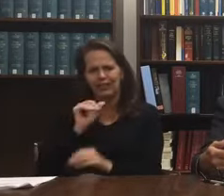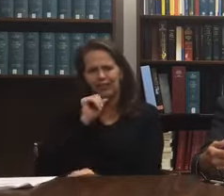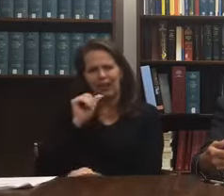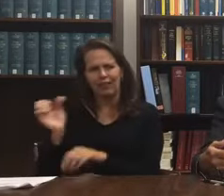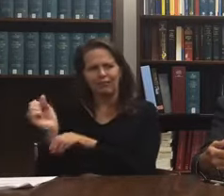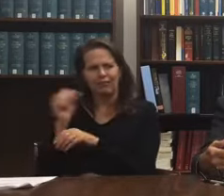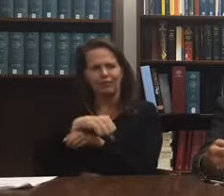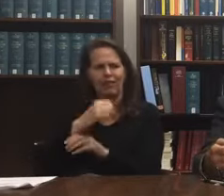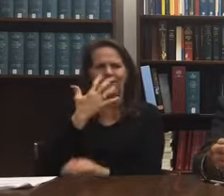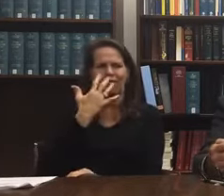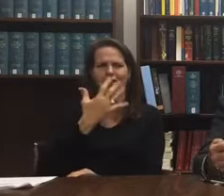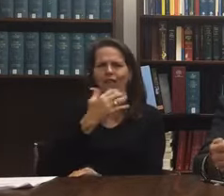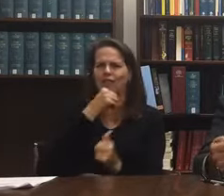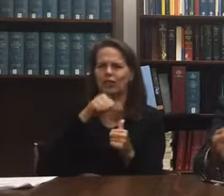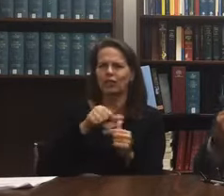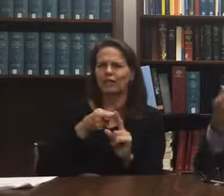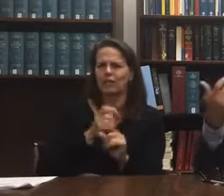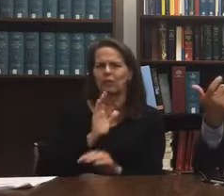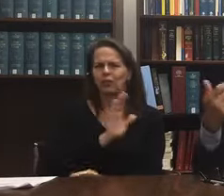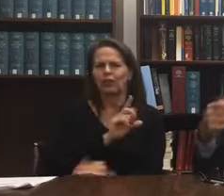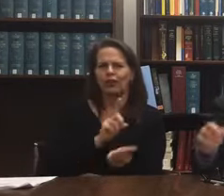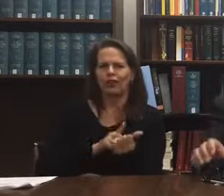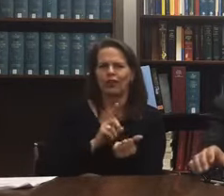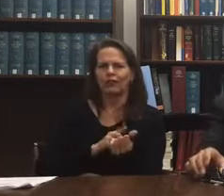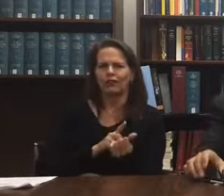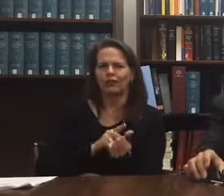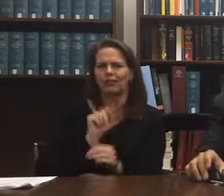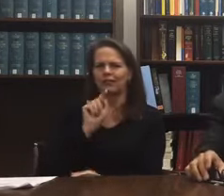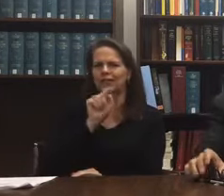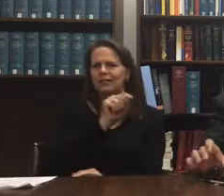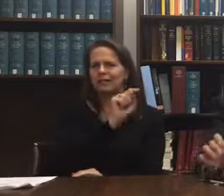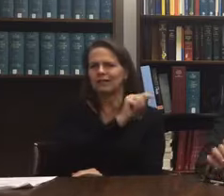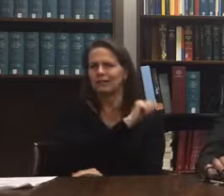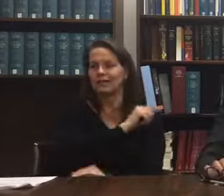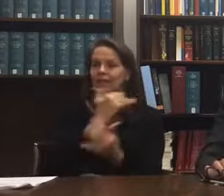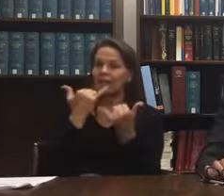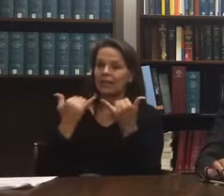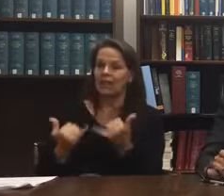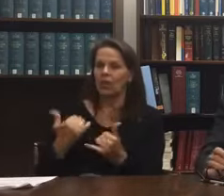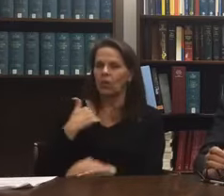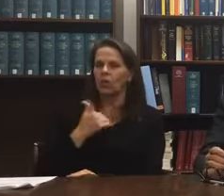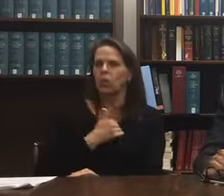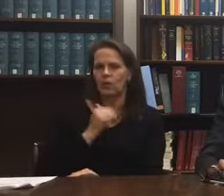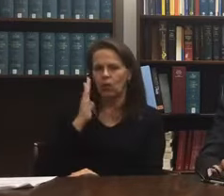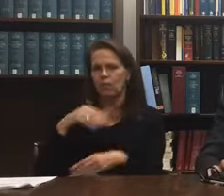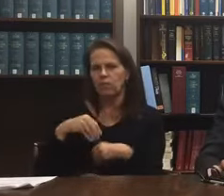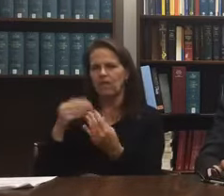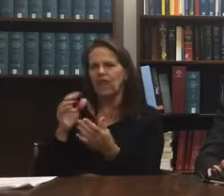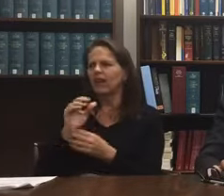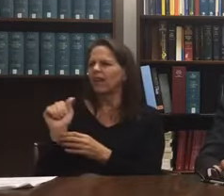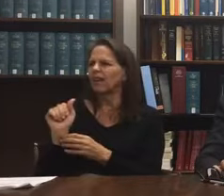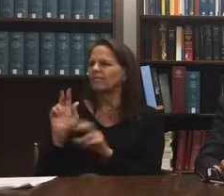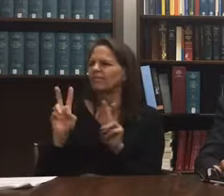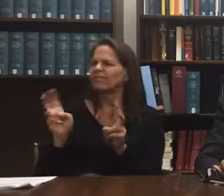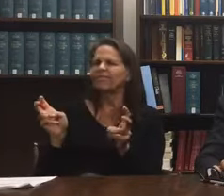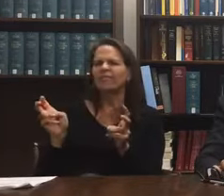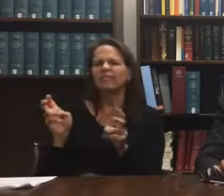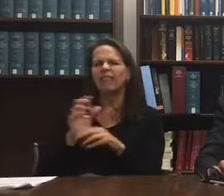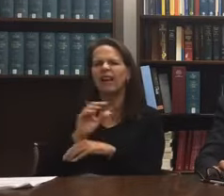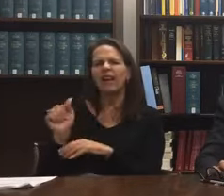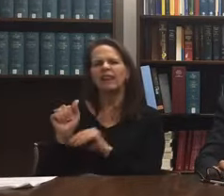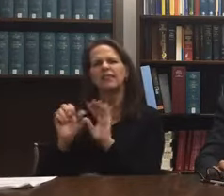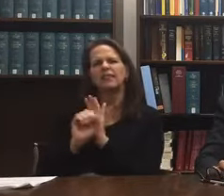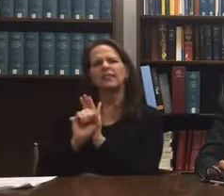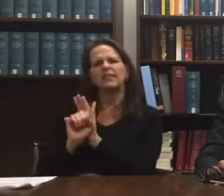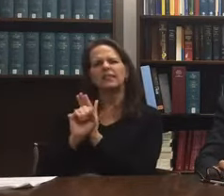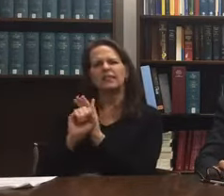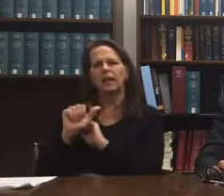for you now we we're going to provide sort of a template or sample of what our